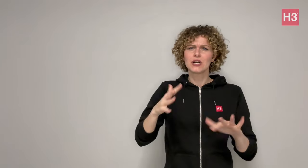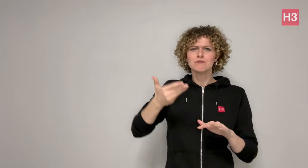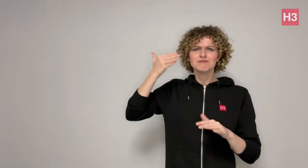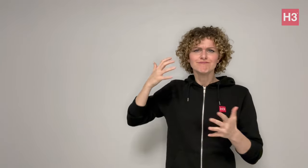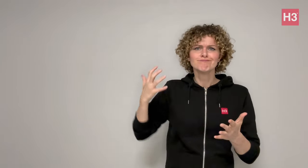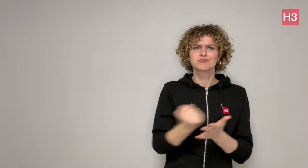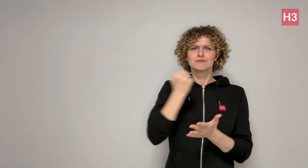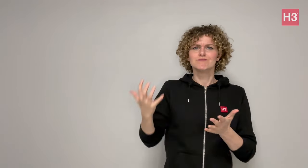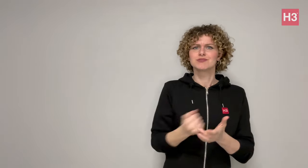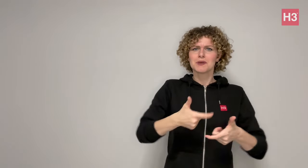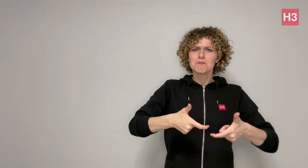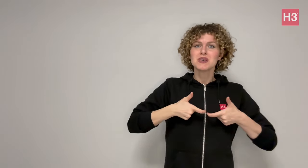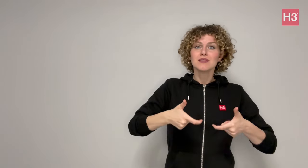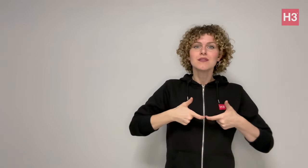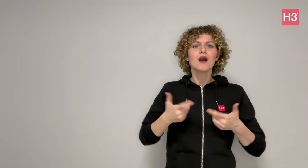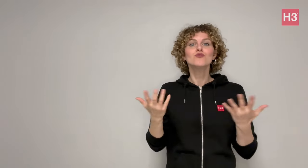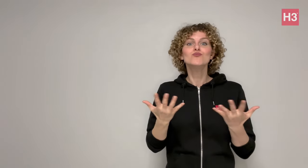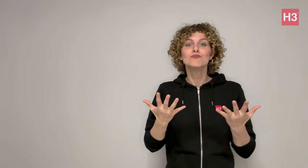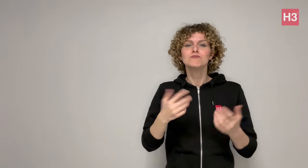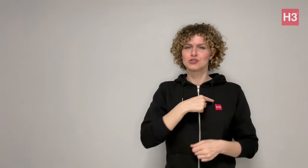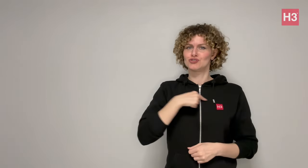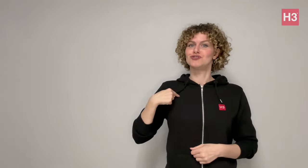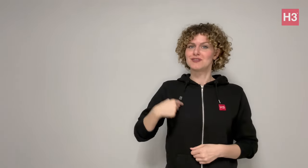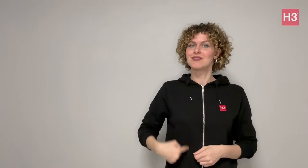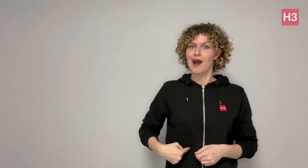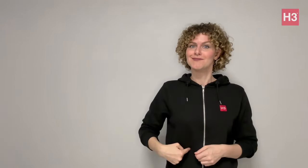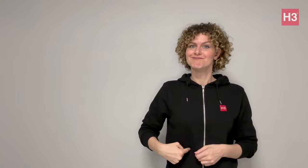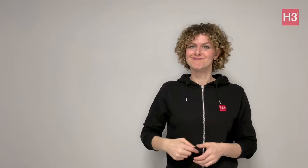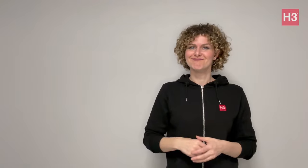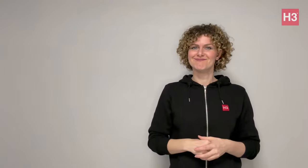is China with the most medals won.